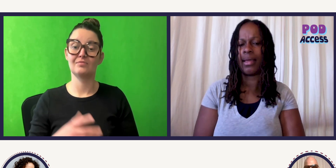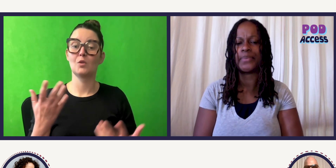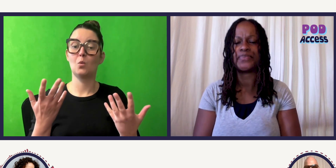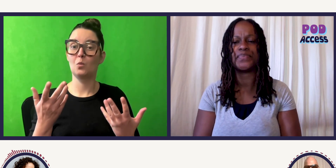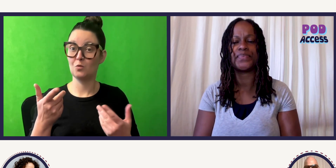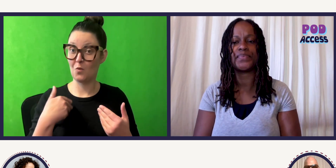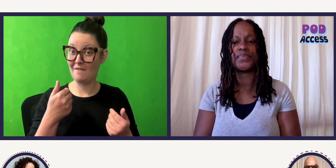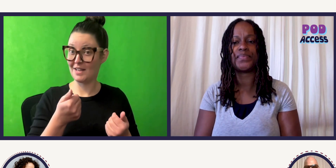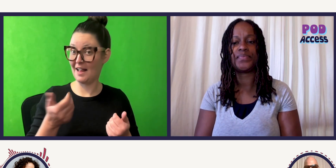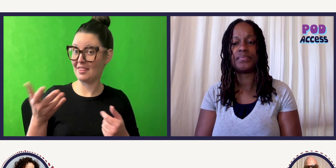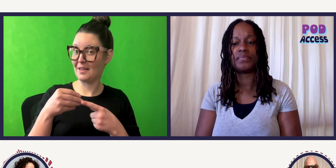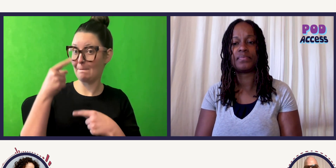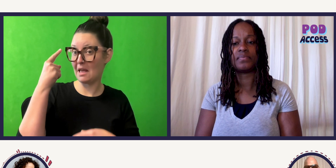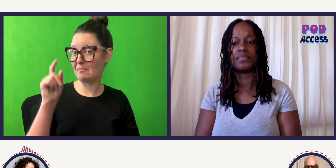Oh, do you have anything in mind?